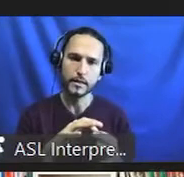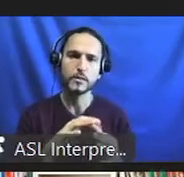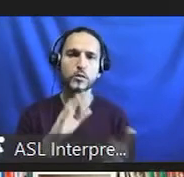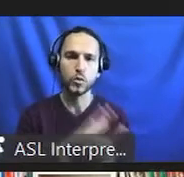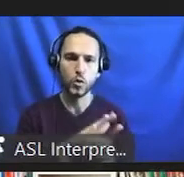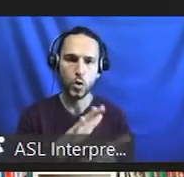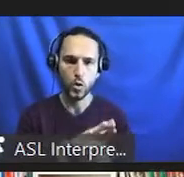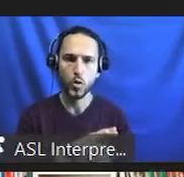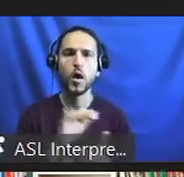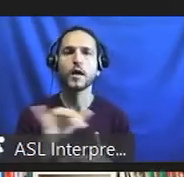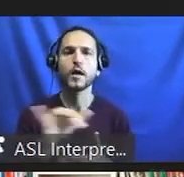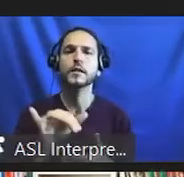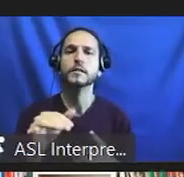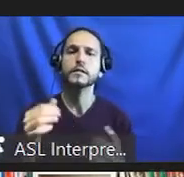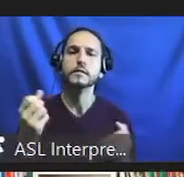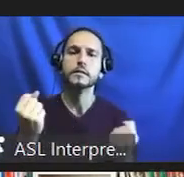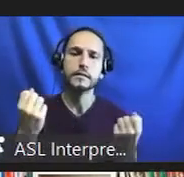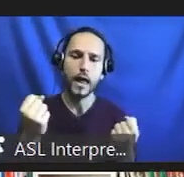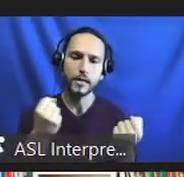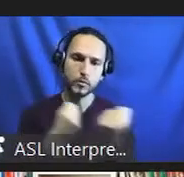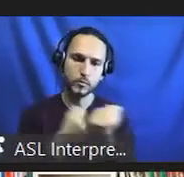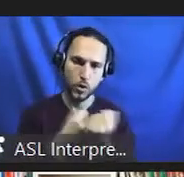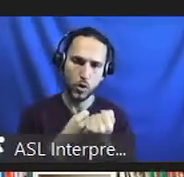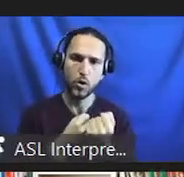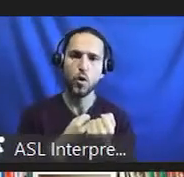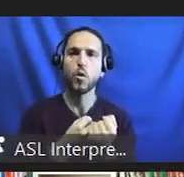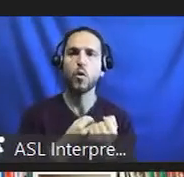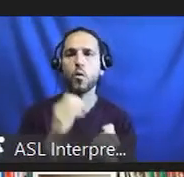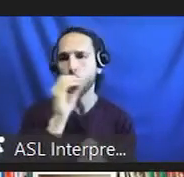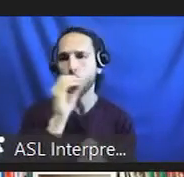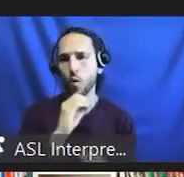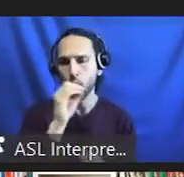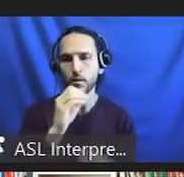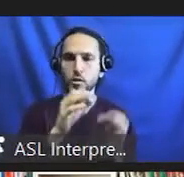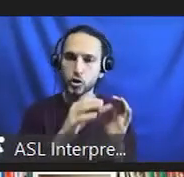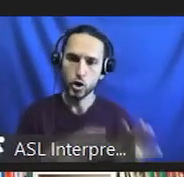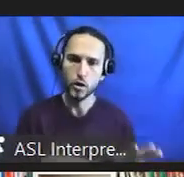and sign-supported oral interpreters in small group in clinical settings.